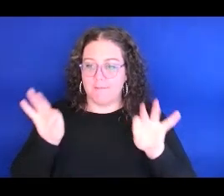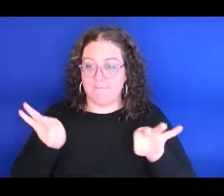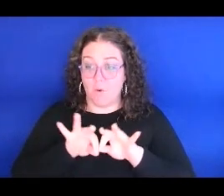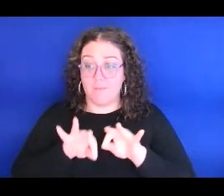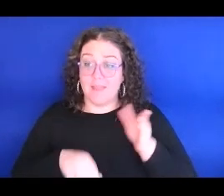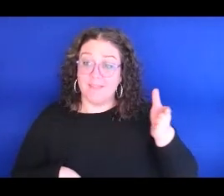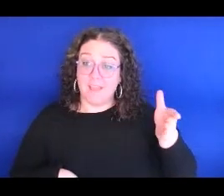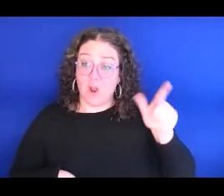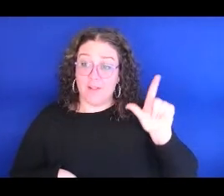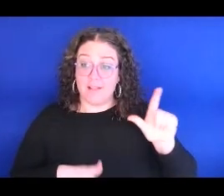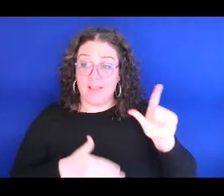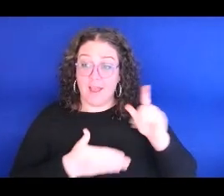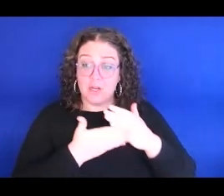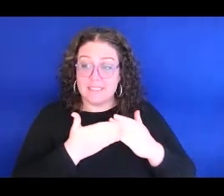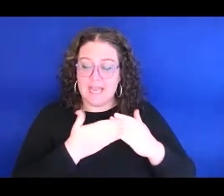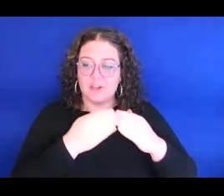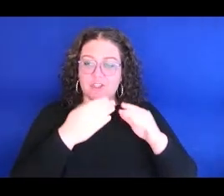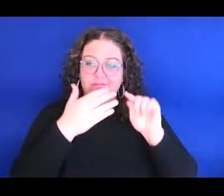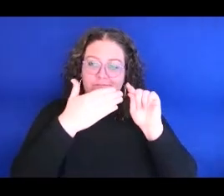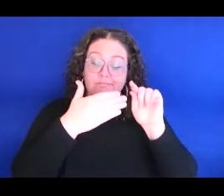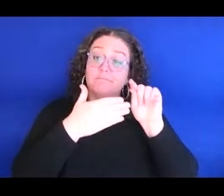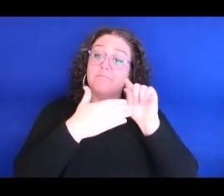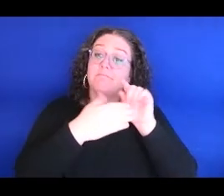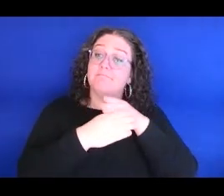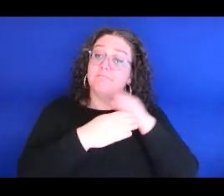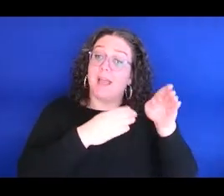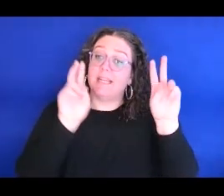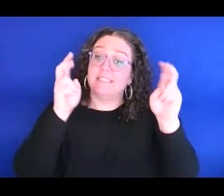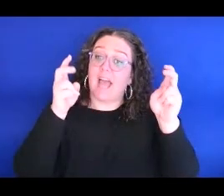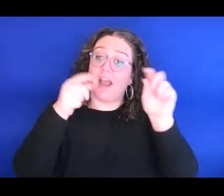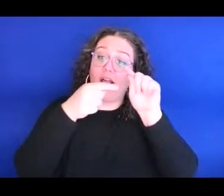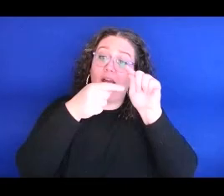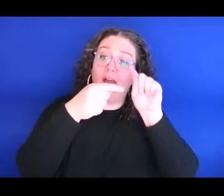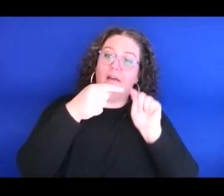look just below the main page title and you’ll see a link that reads “Submit